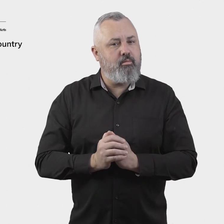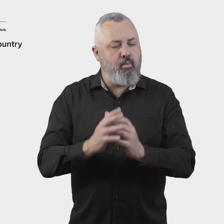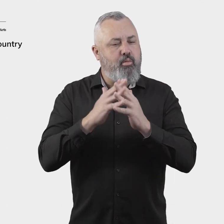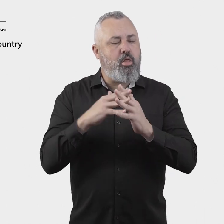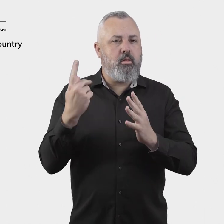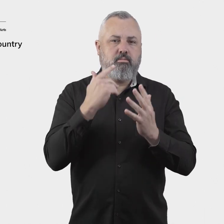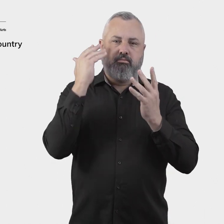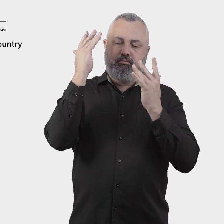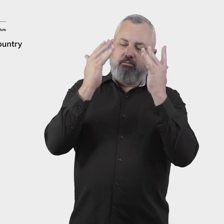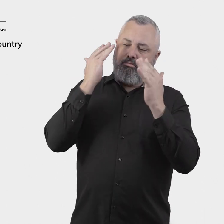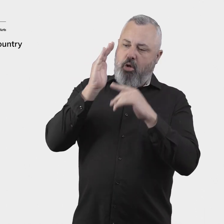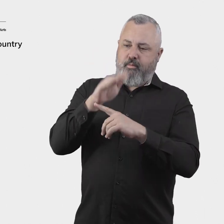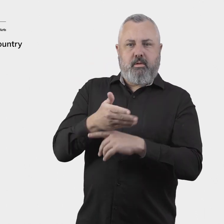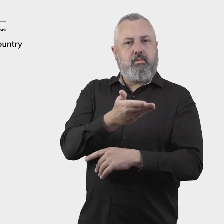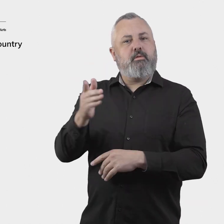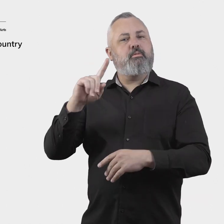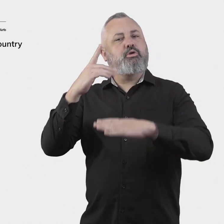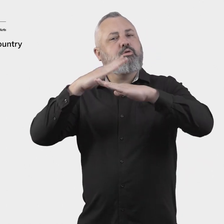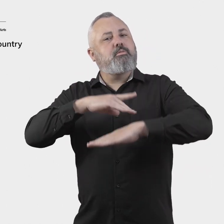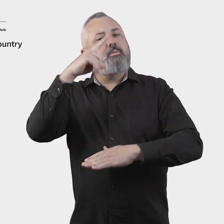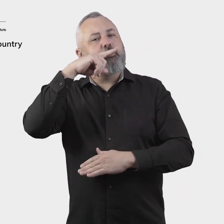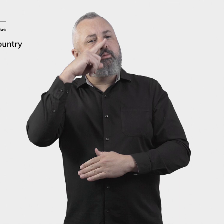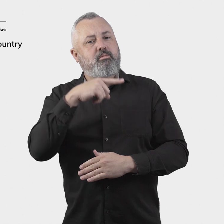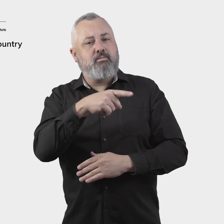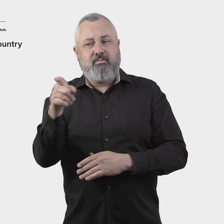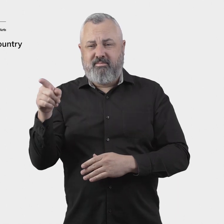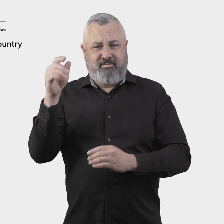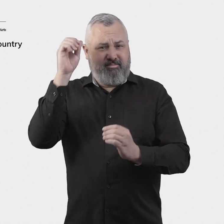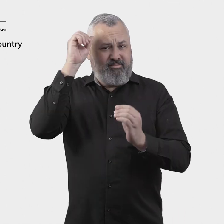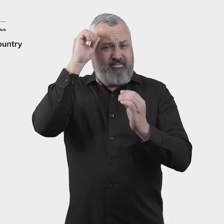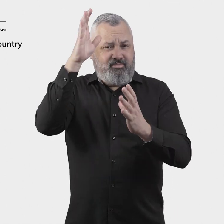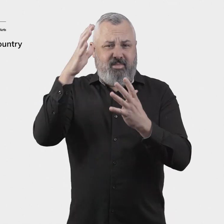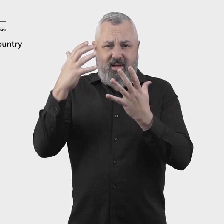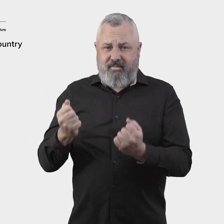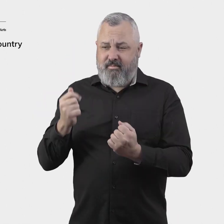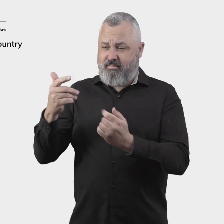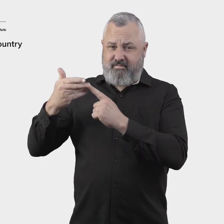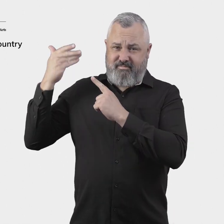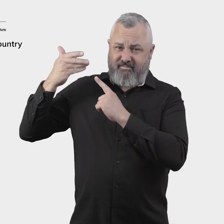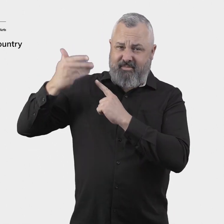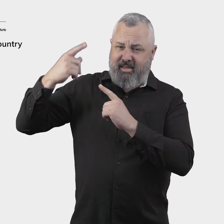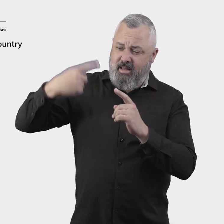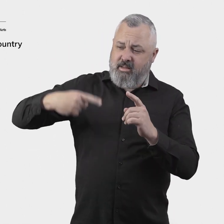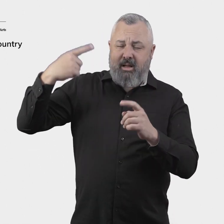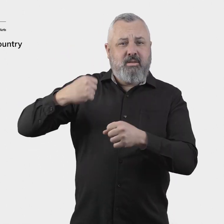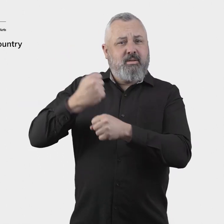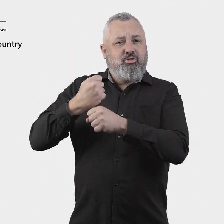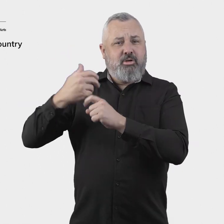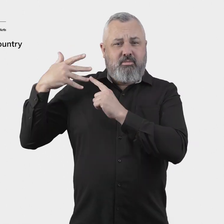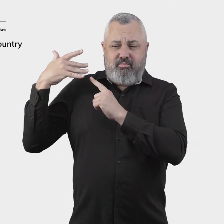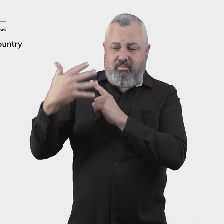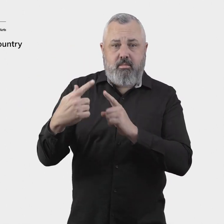It is fitting to reflect on the thousands of generations of traditional knowledges